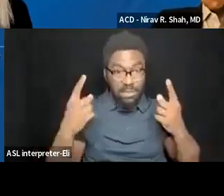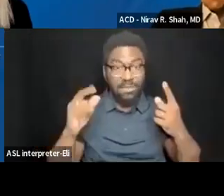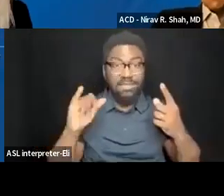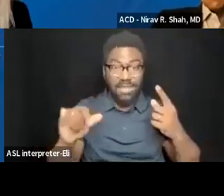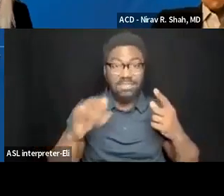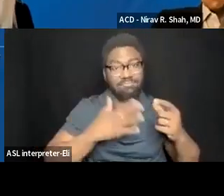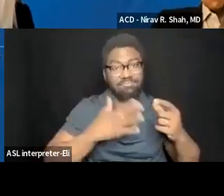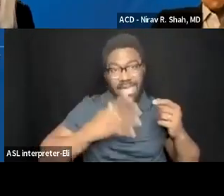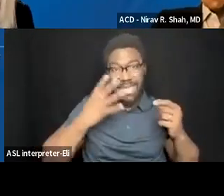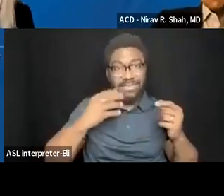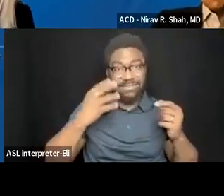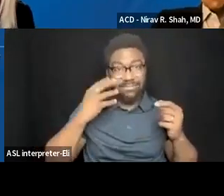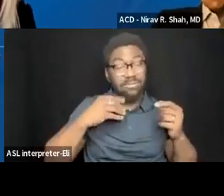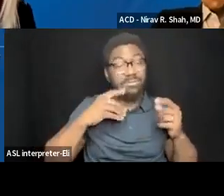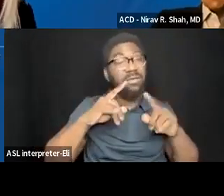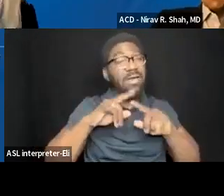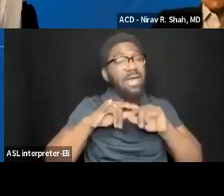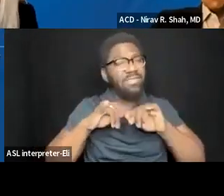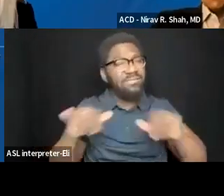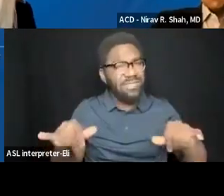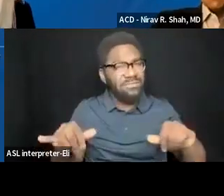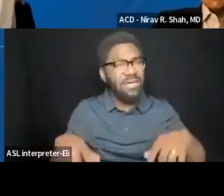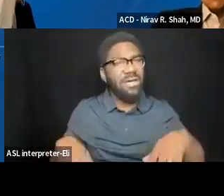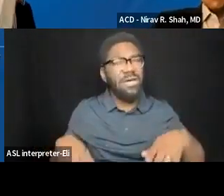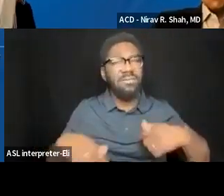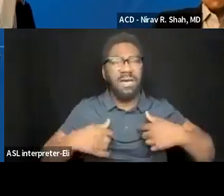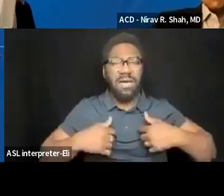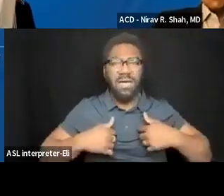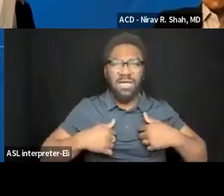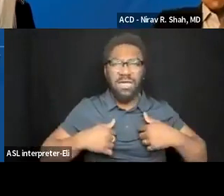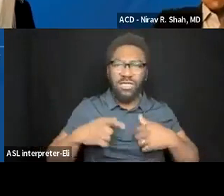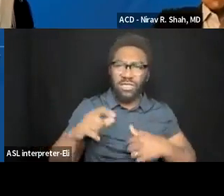At the same time, though, there's a should statement here,